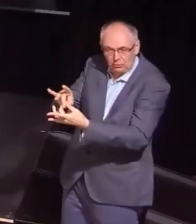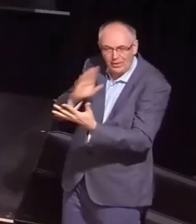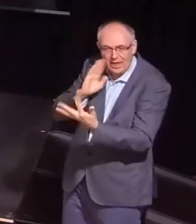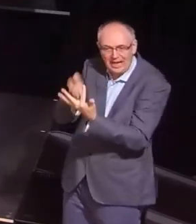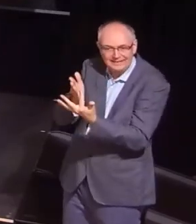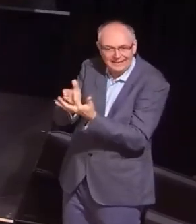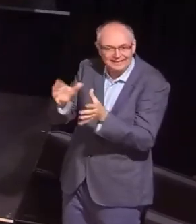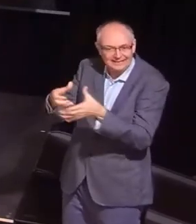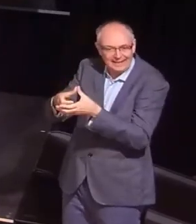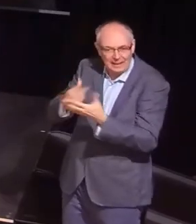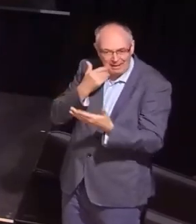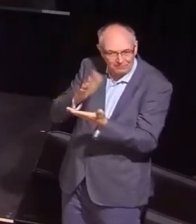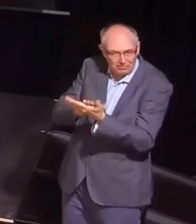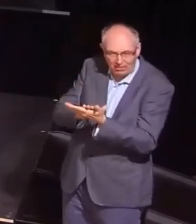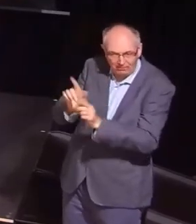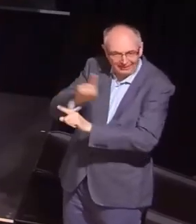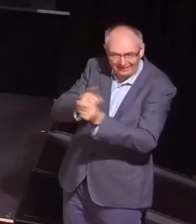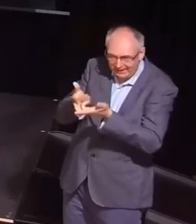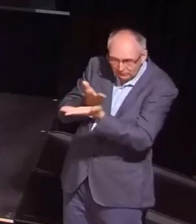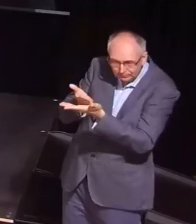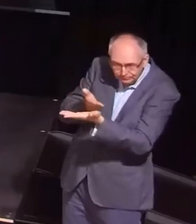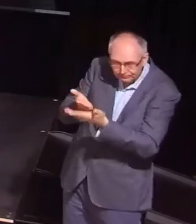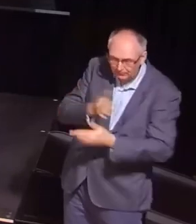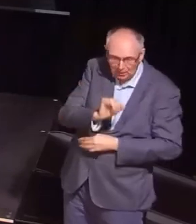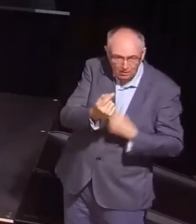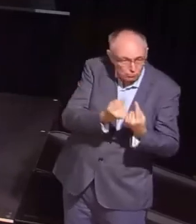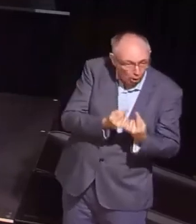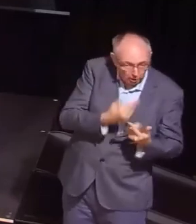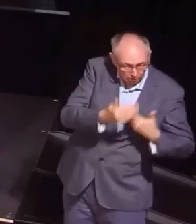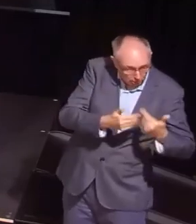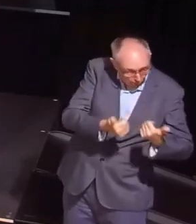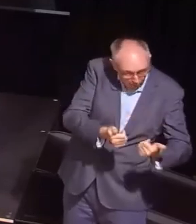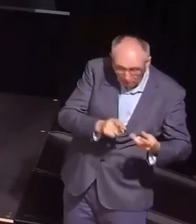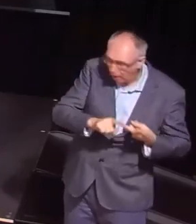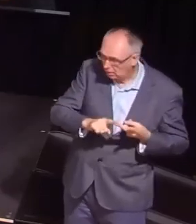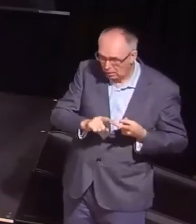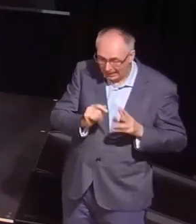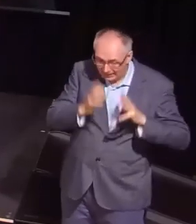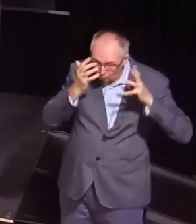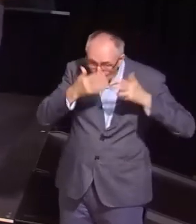let us know what's going on in their products, let us know if they have any concerns, anything exciting to share.